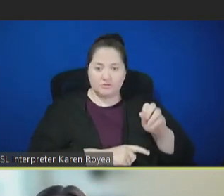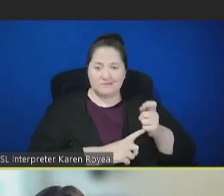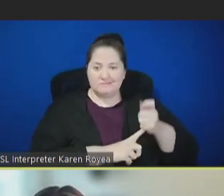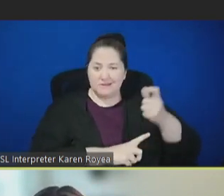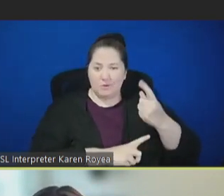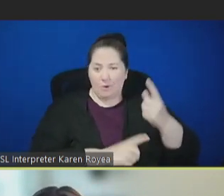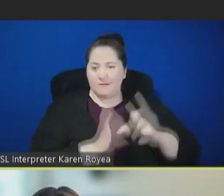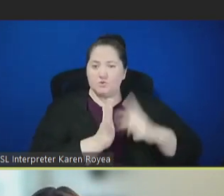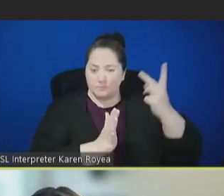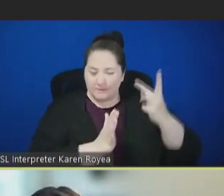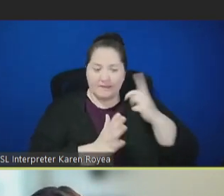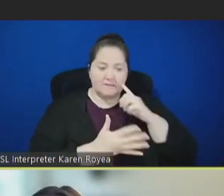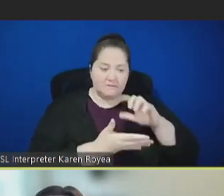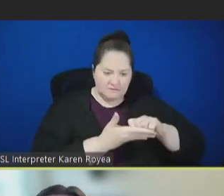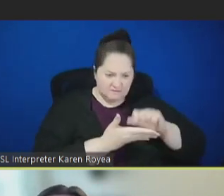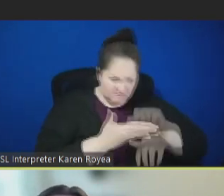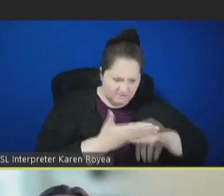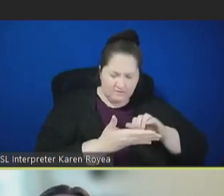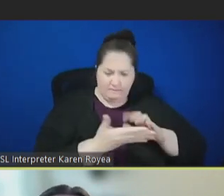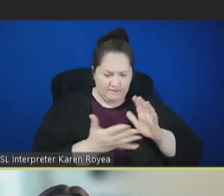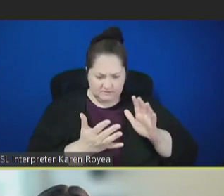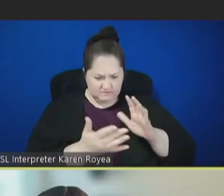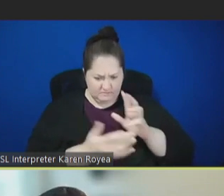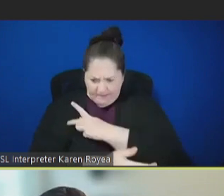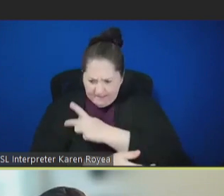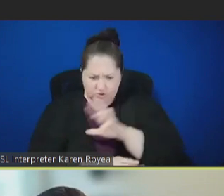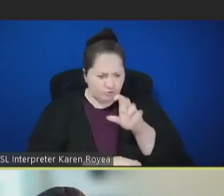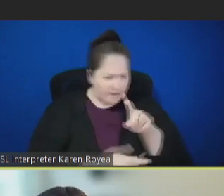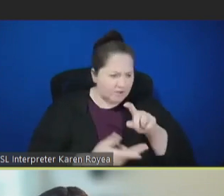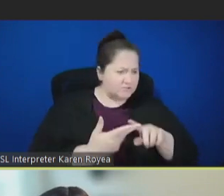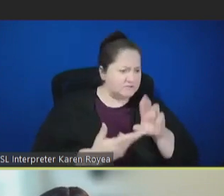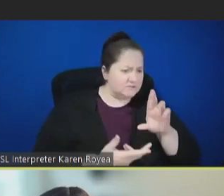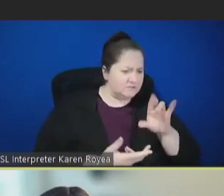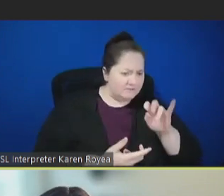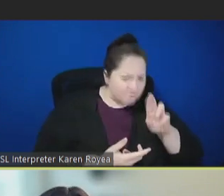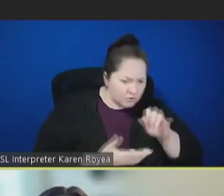vaccines for children accountability, inventory, and reporting inaccurate.